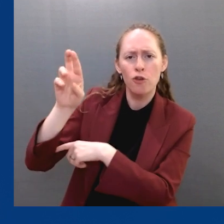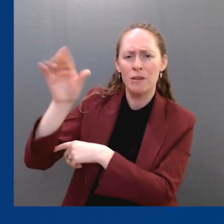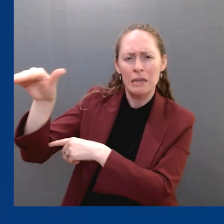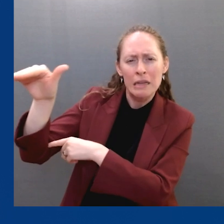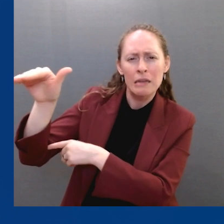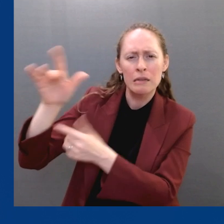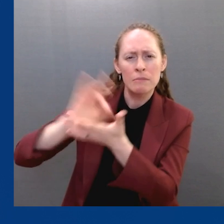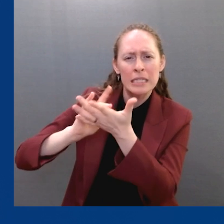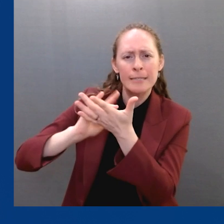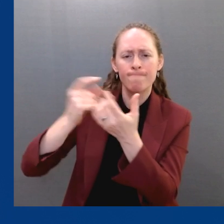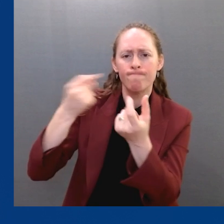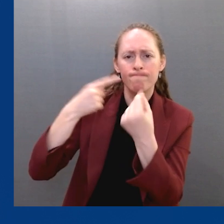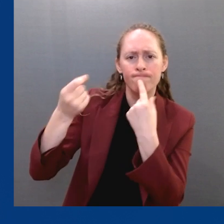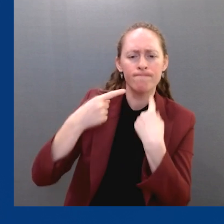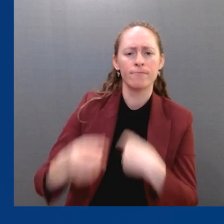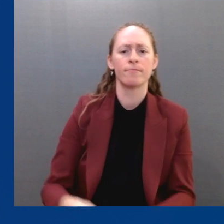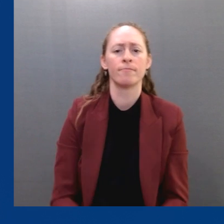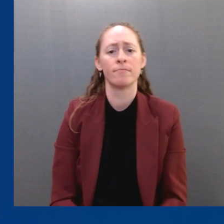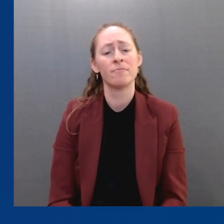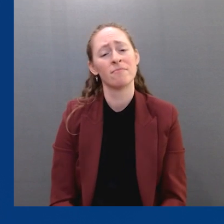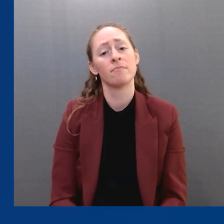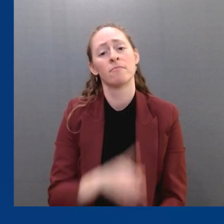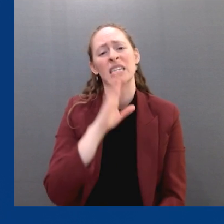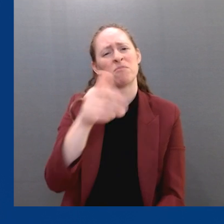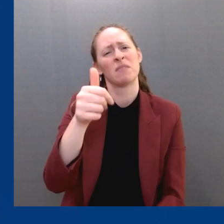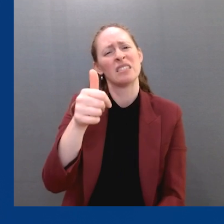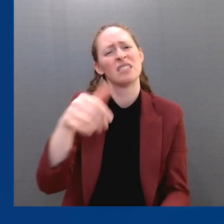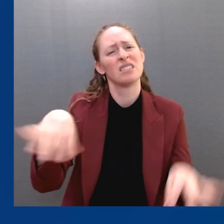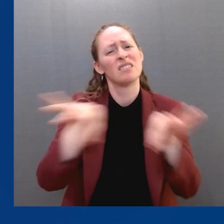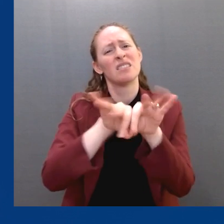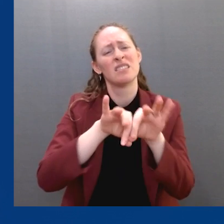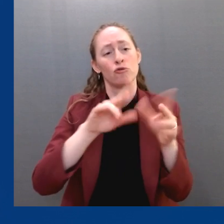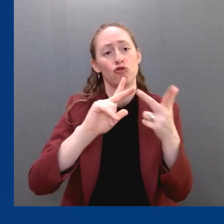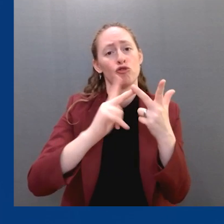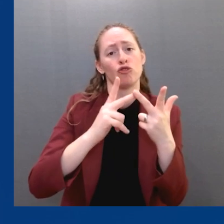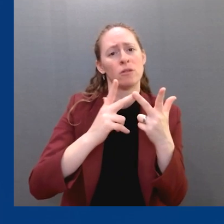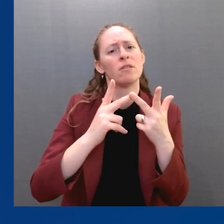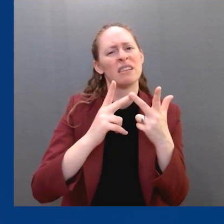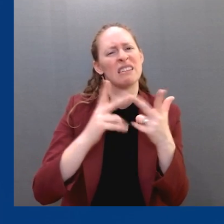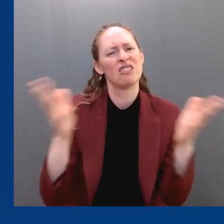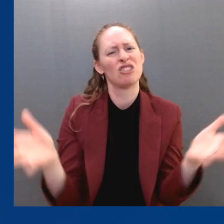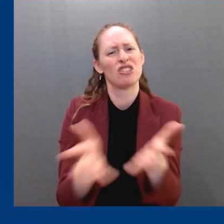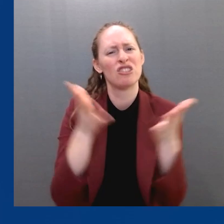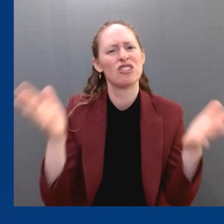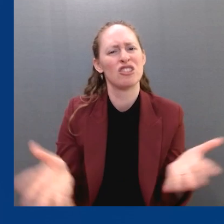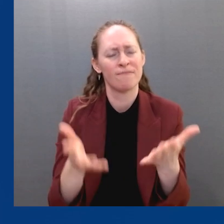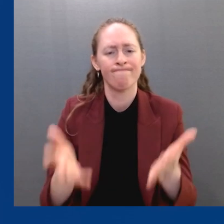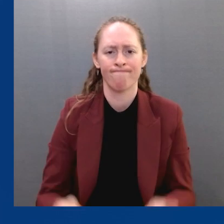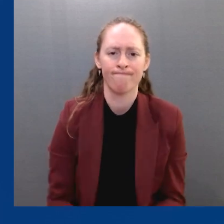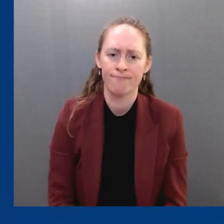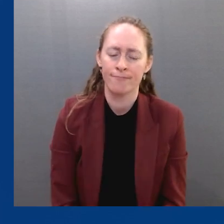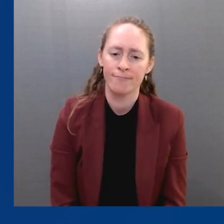but getting that booster, if you're eligible, would be high among them. Dr. Jha: Tony. Anything to add on that or --